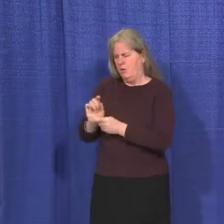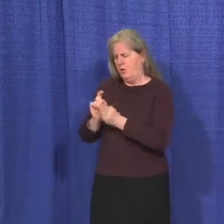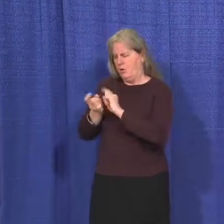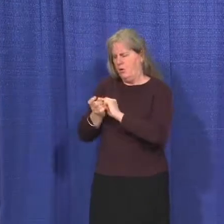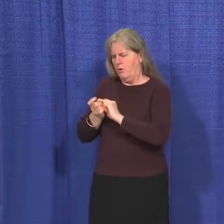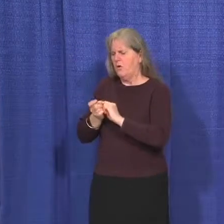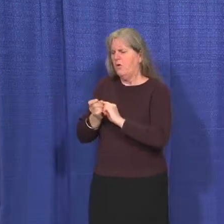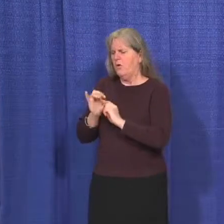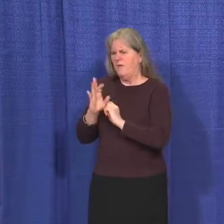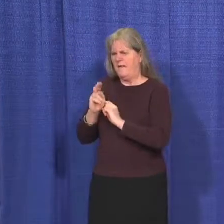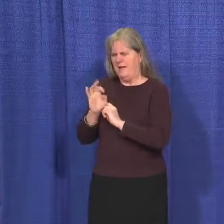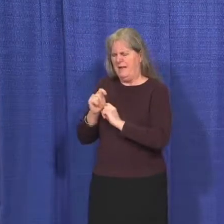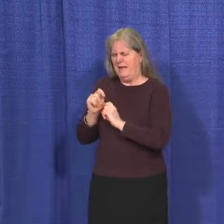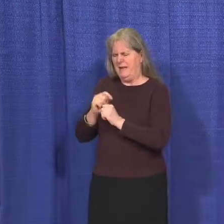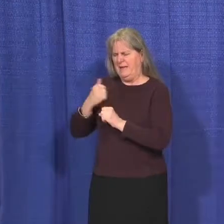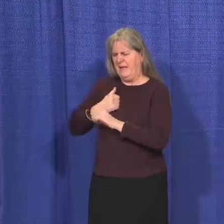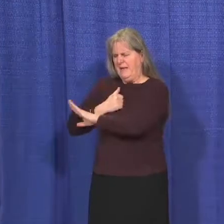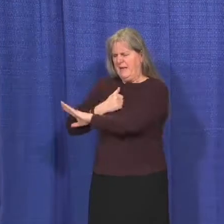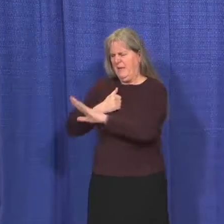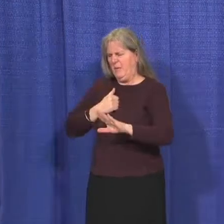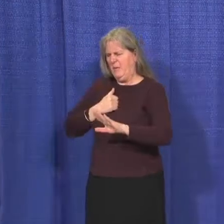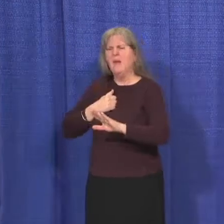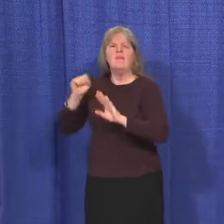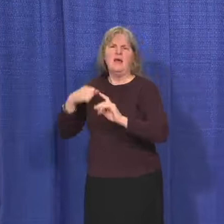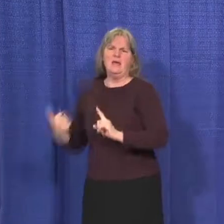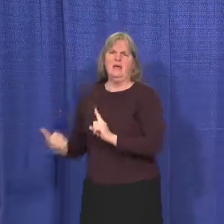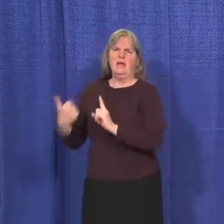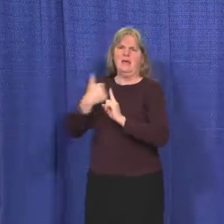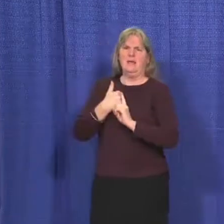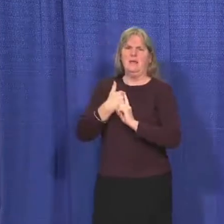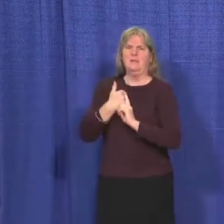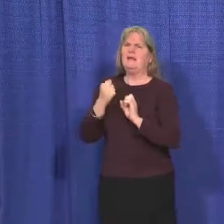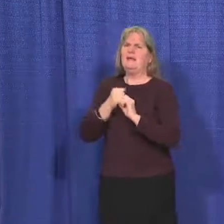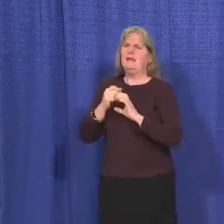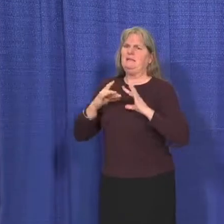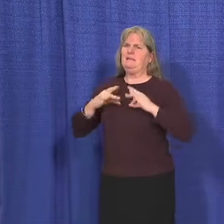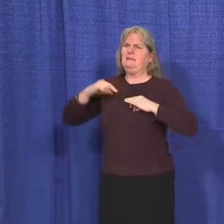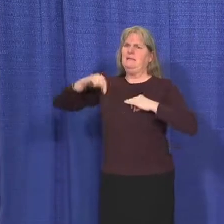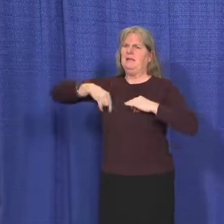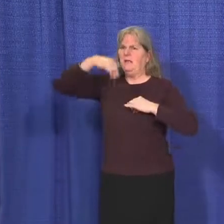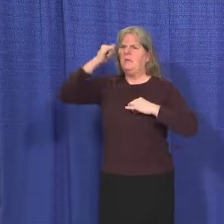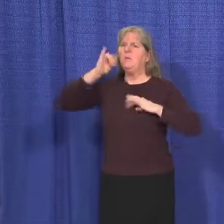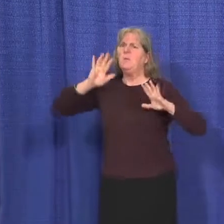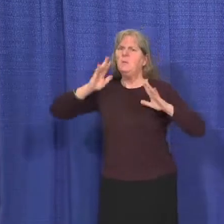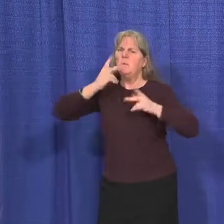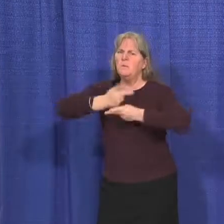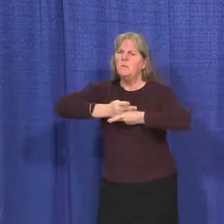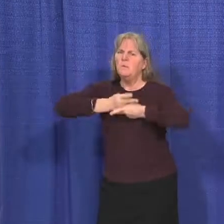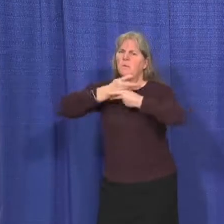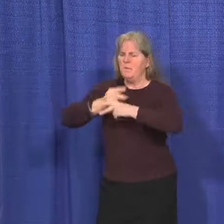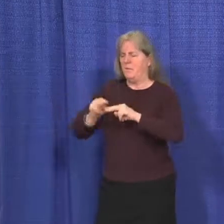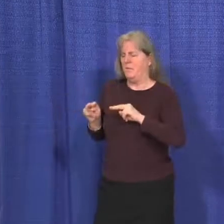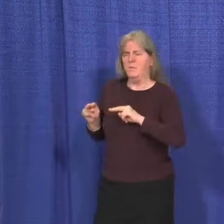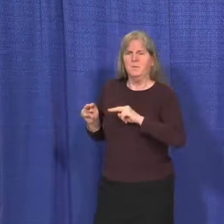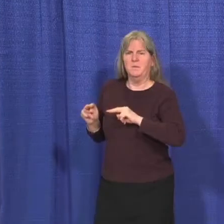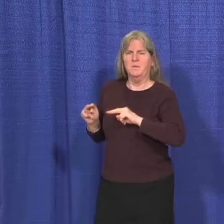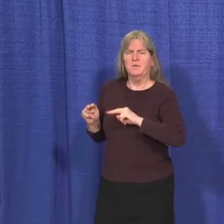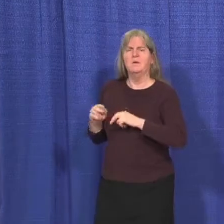variants in Canada which quite profoundly influences our susceptibility to outbreaks in Yukon.